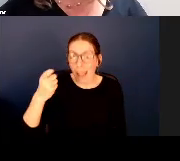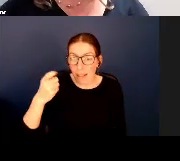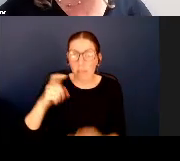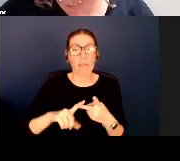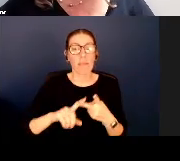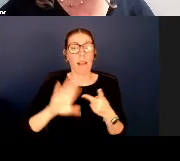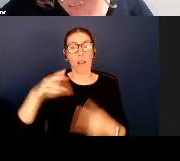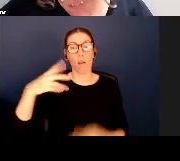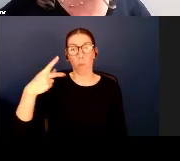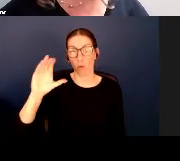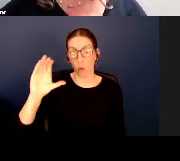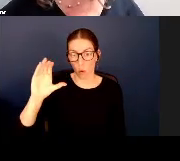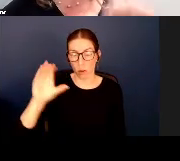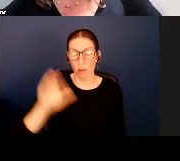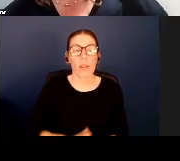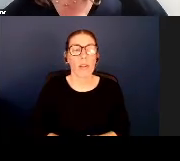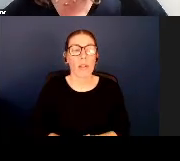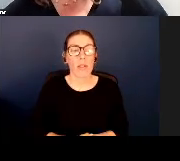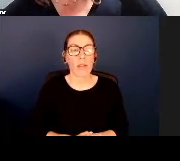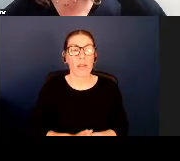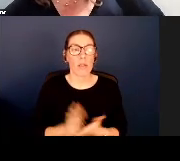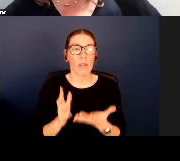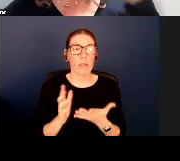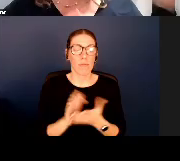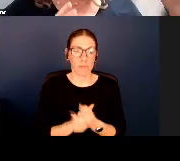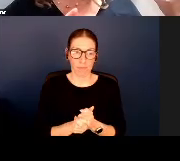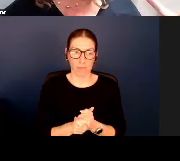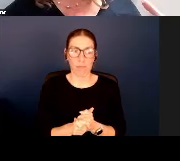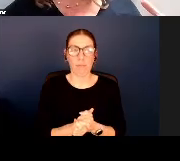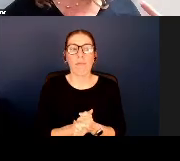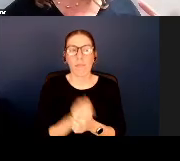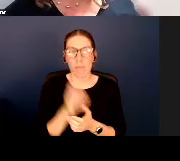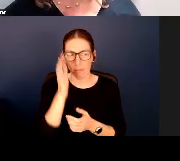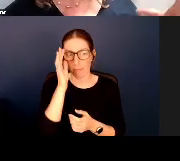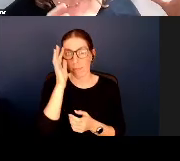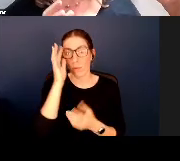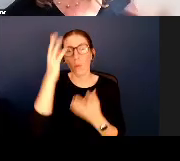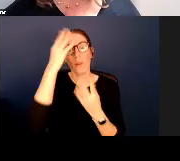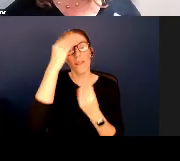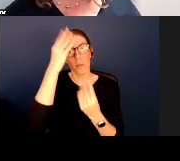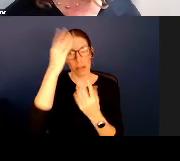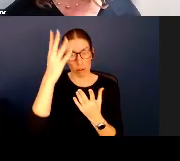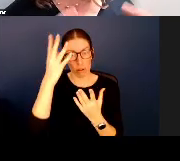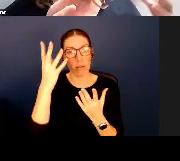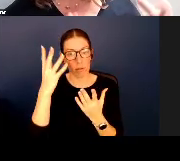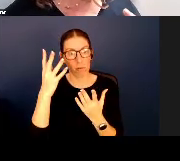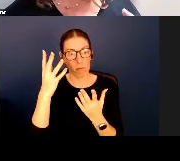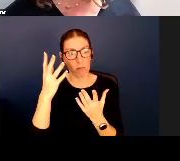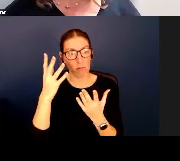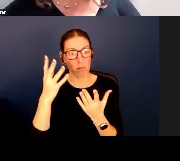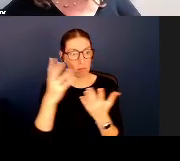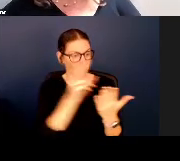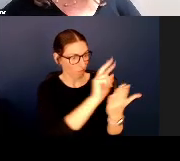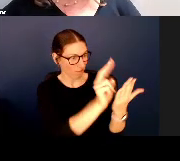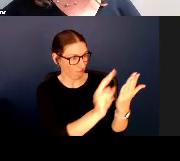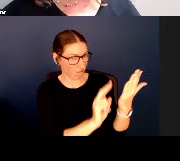a bit limited in the information that we could capture from these charts or the health records.